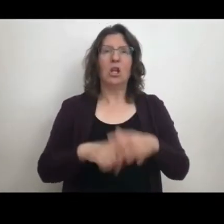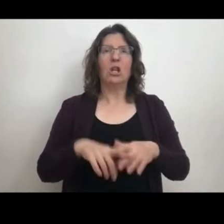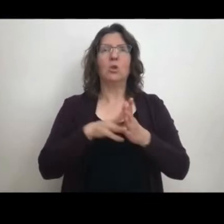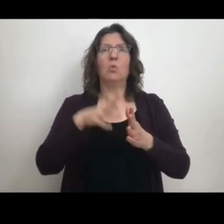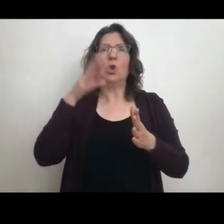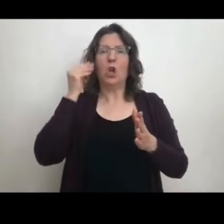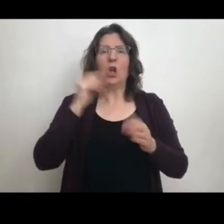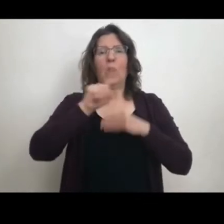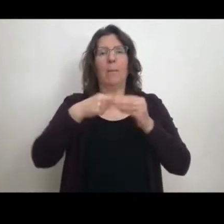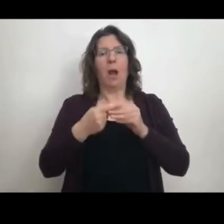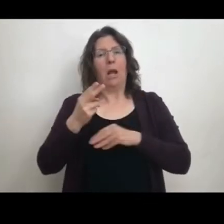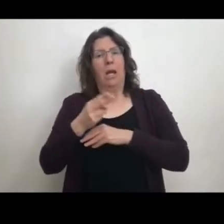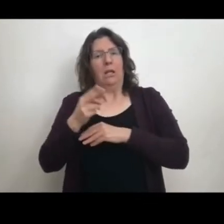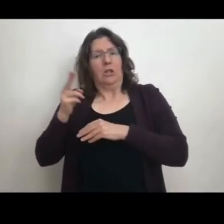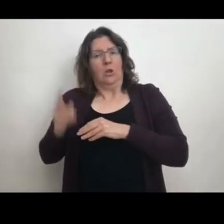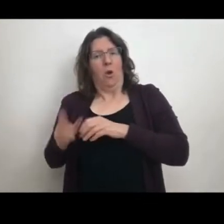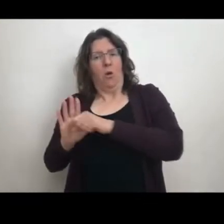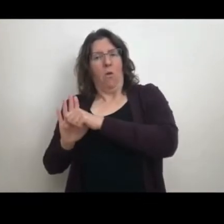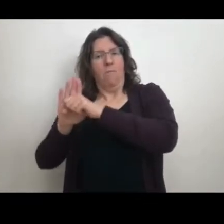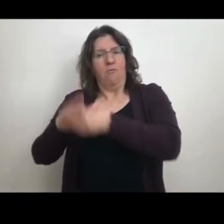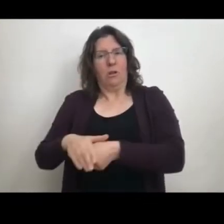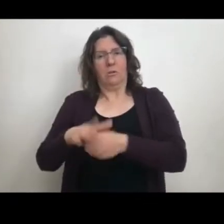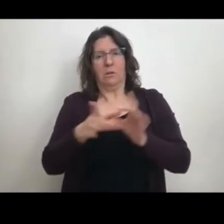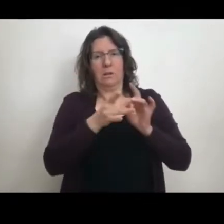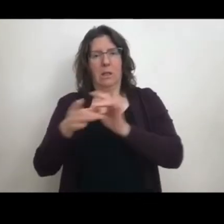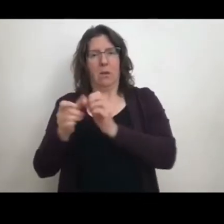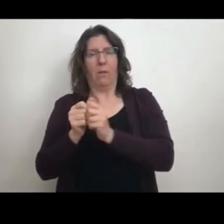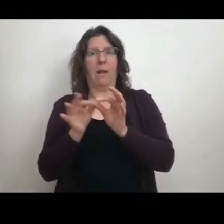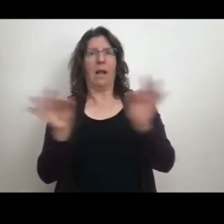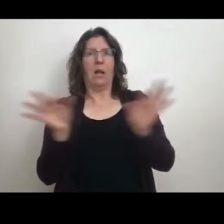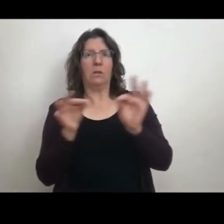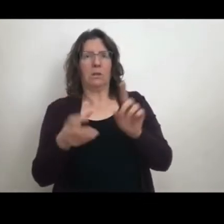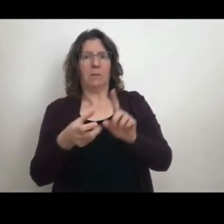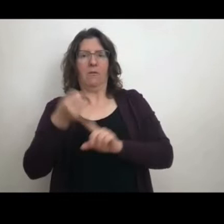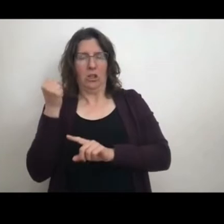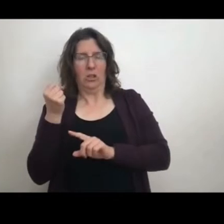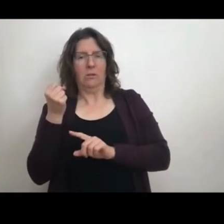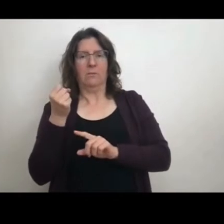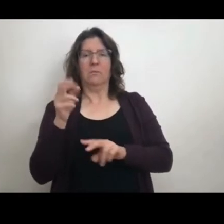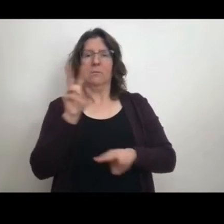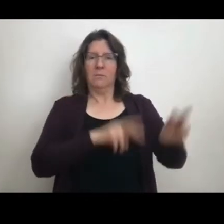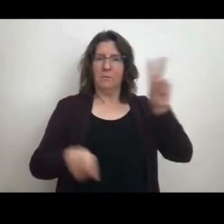We moved on to explore the historical oppression of deaf students that leads to language deprivation.